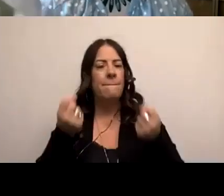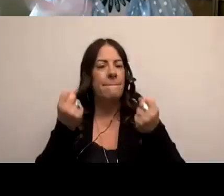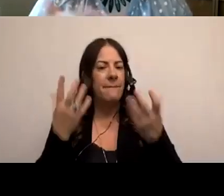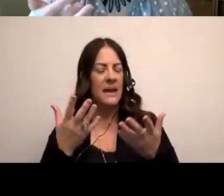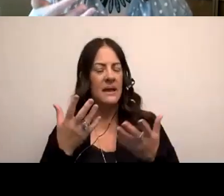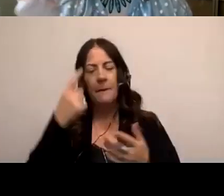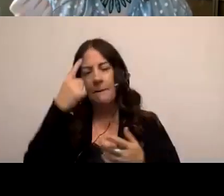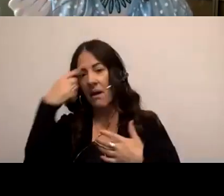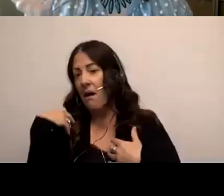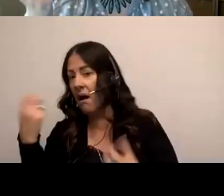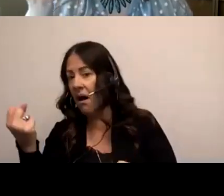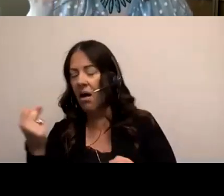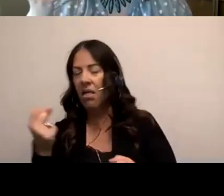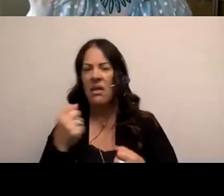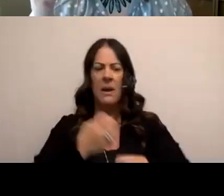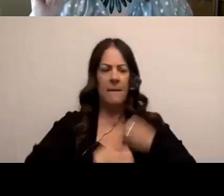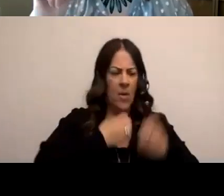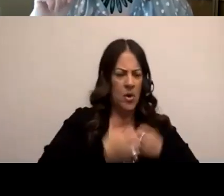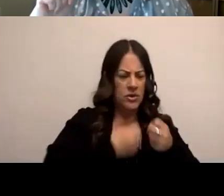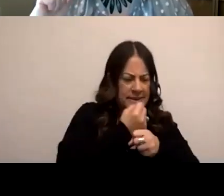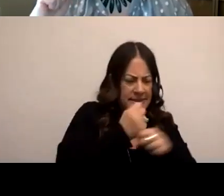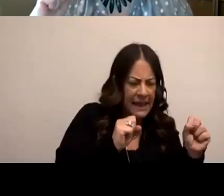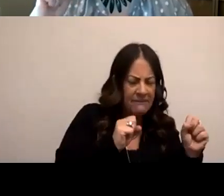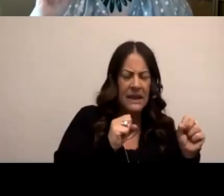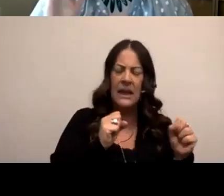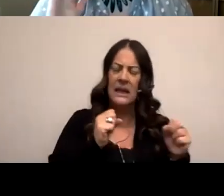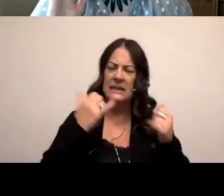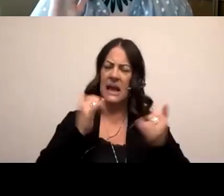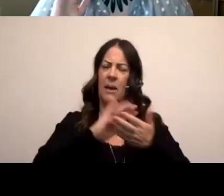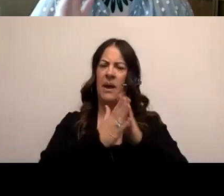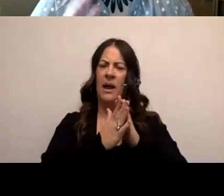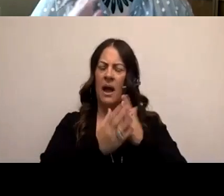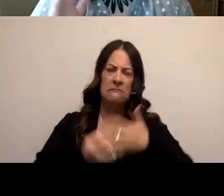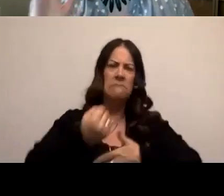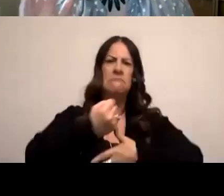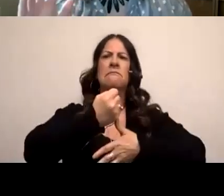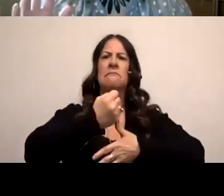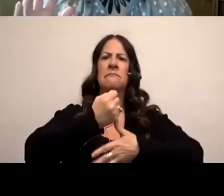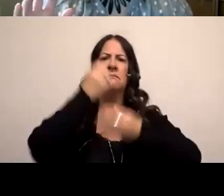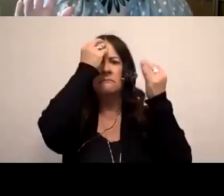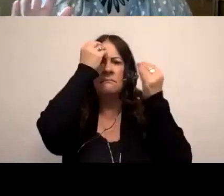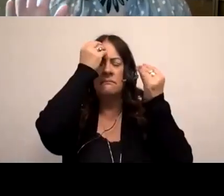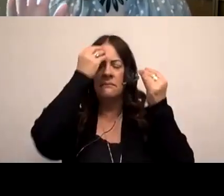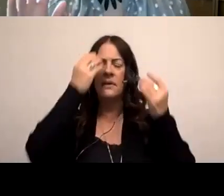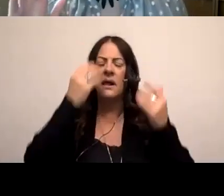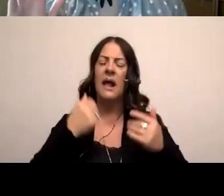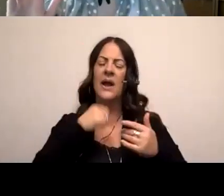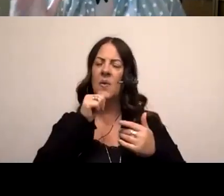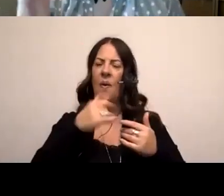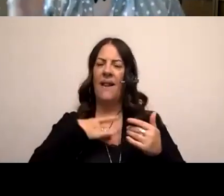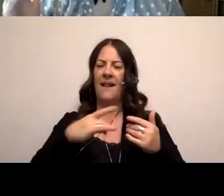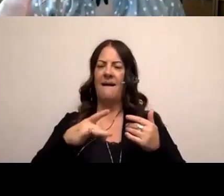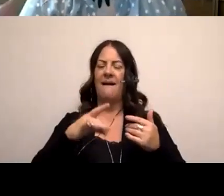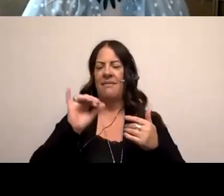OF PEOPLE'S MINDS AND I COULDN'T DON'TLIKE CIRCUMSTANCES THAT IT HAS COME TO PASS